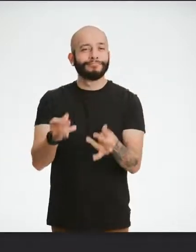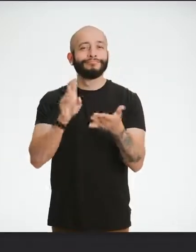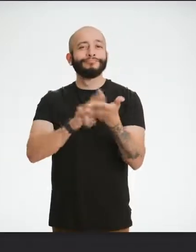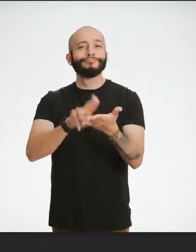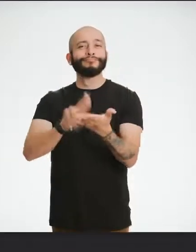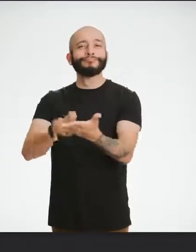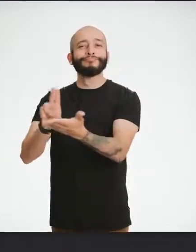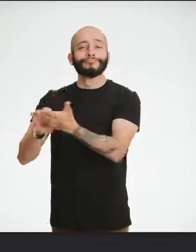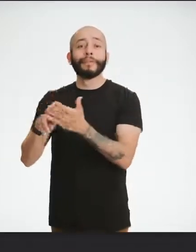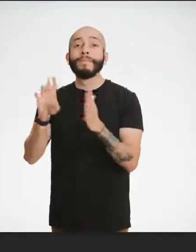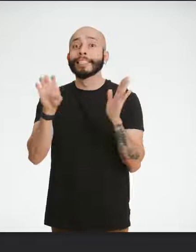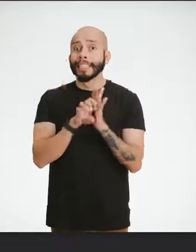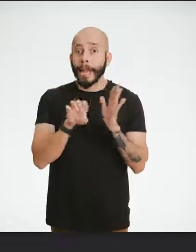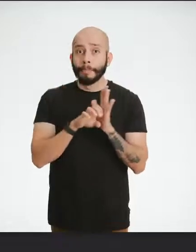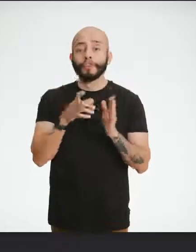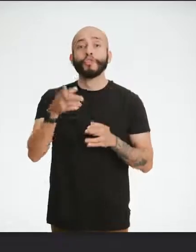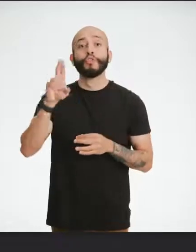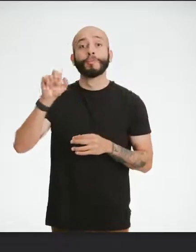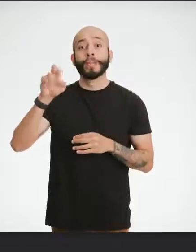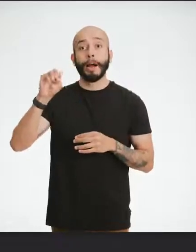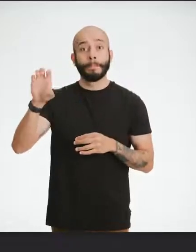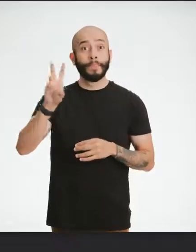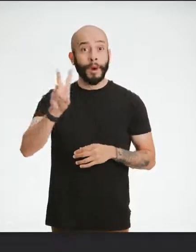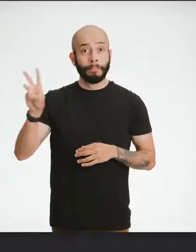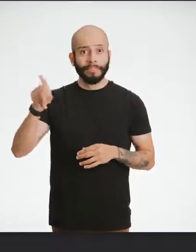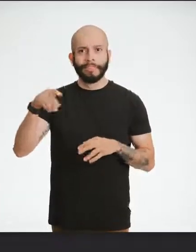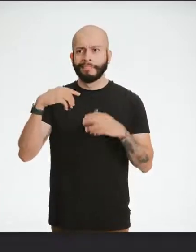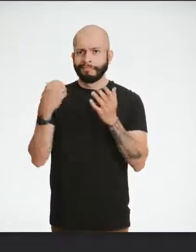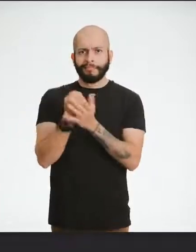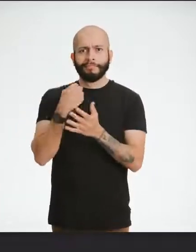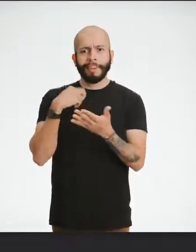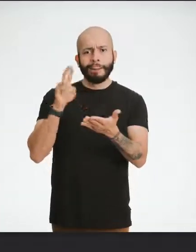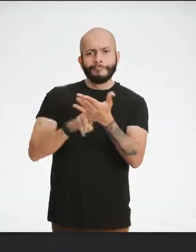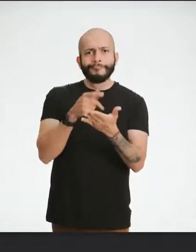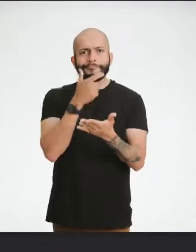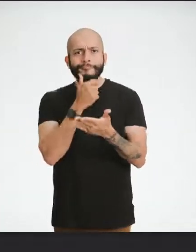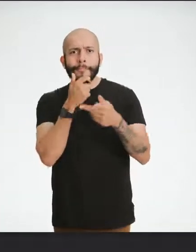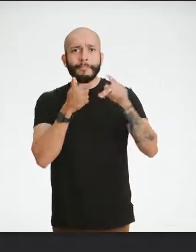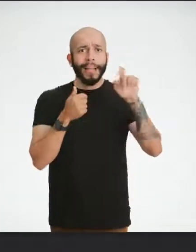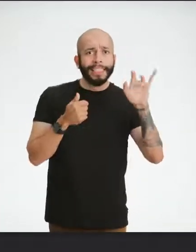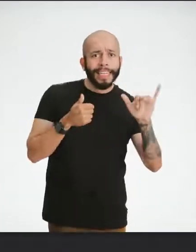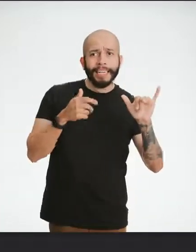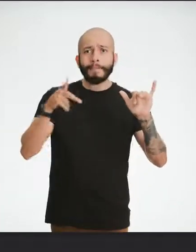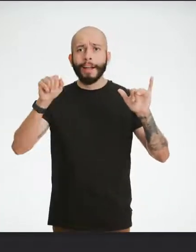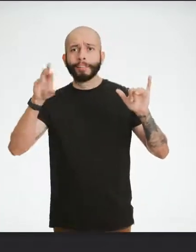For example, this website's username field lets me sign in with a passkey or a password.